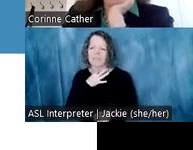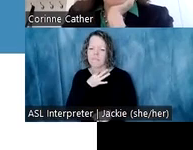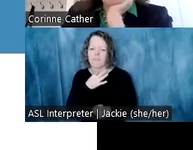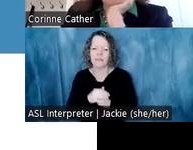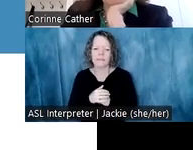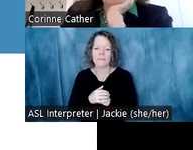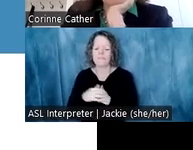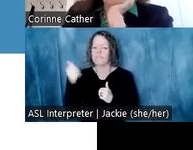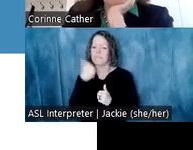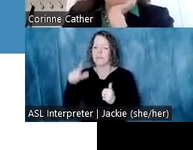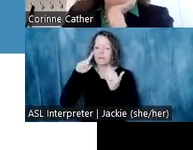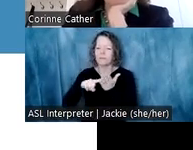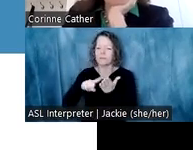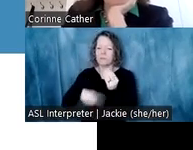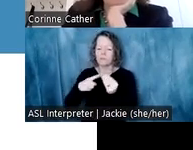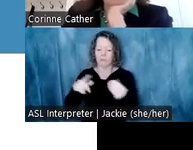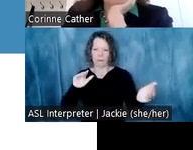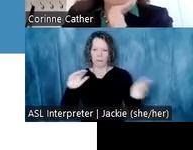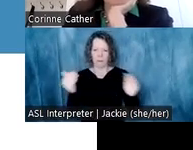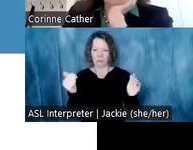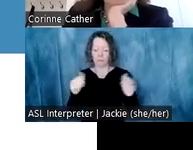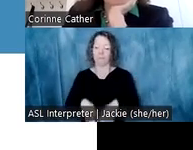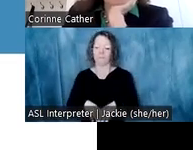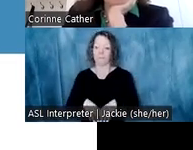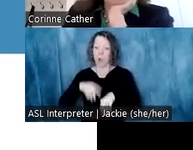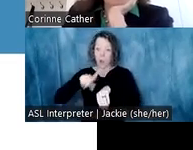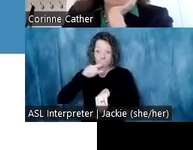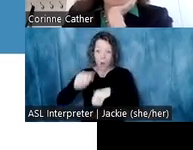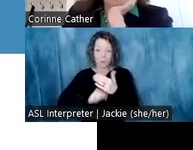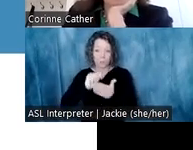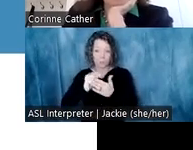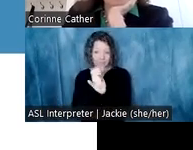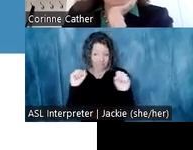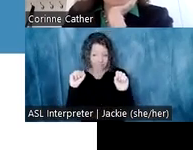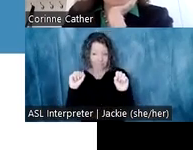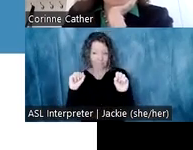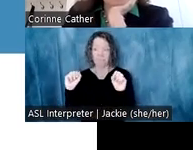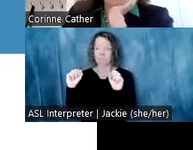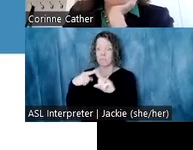comparative long-term safety and efficacy of using psychiatric medications that are